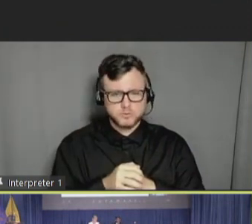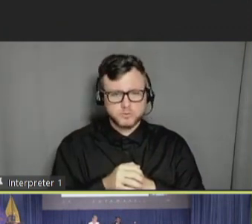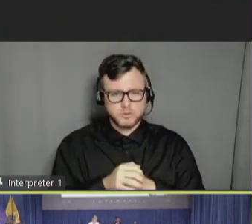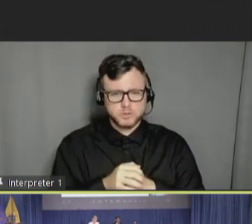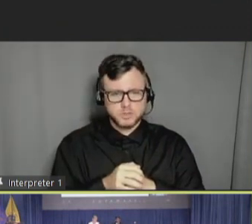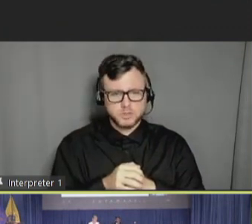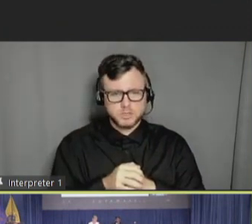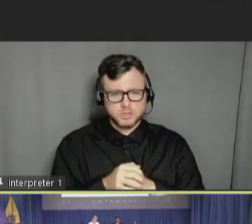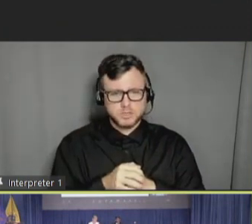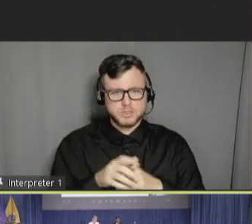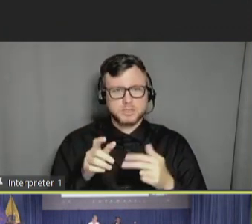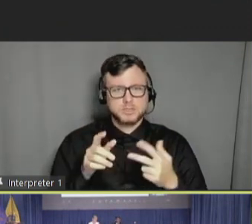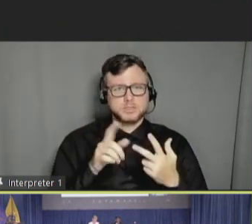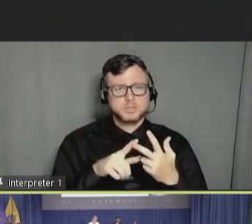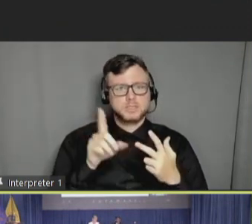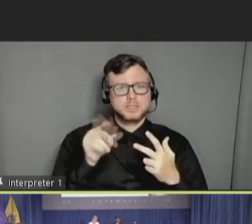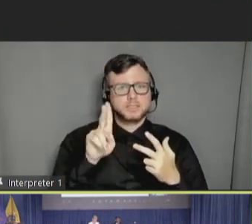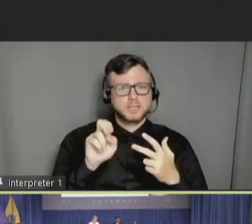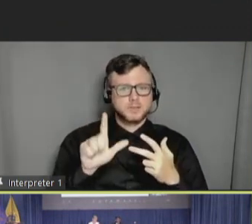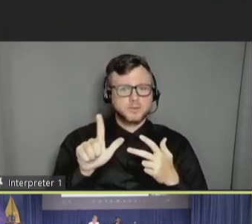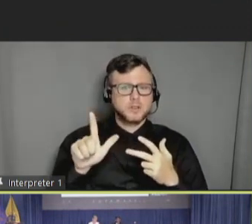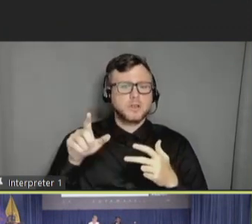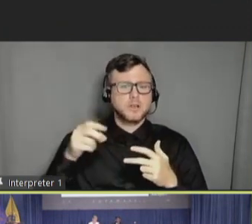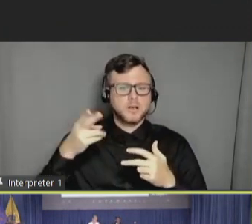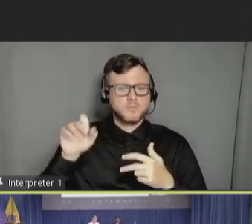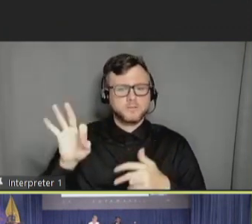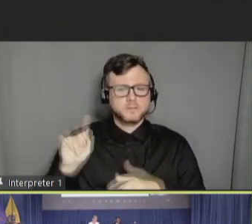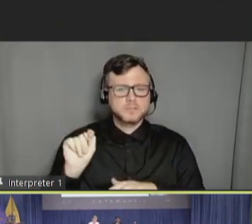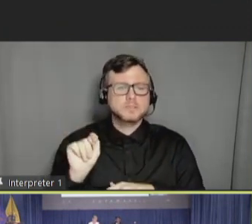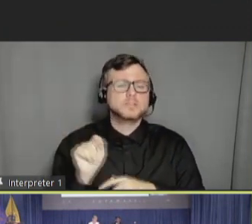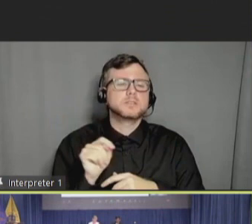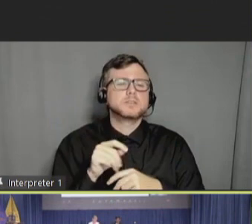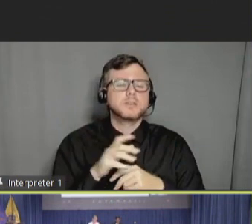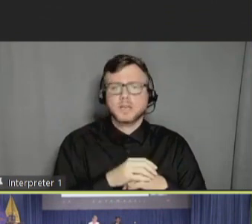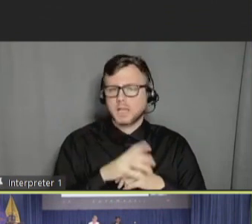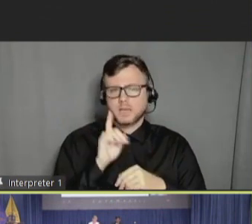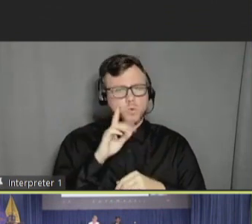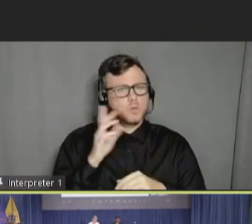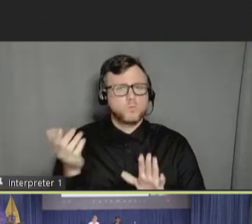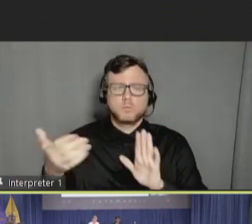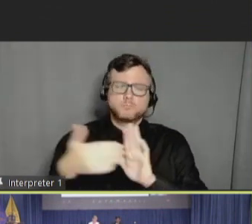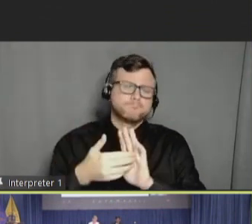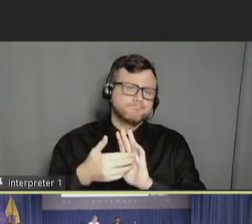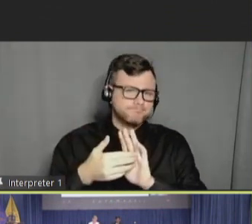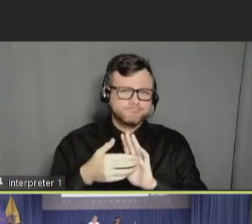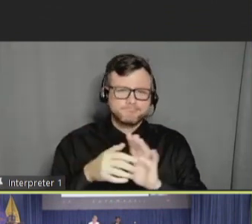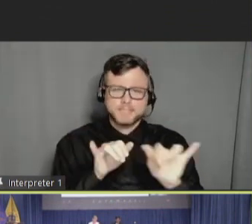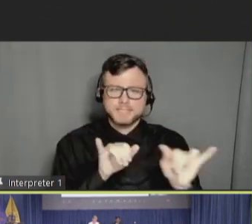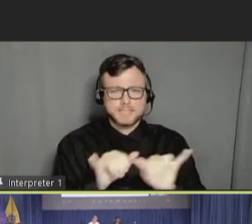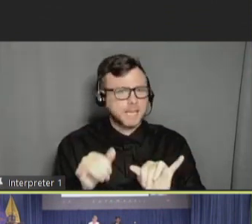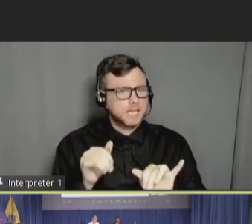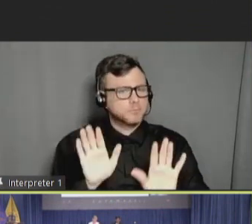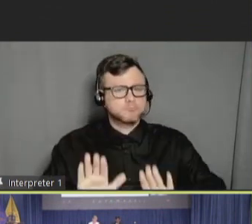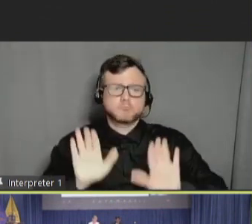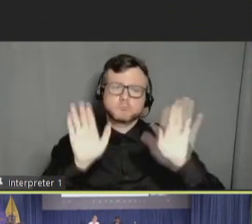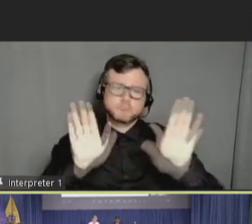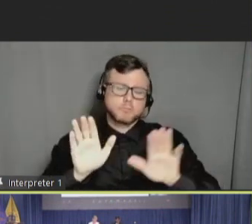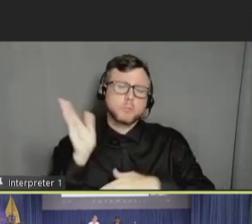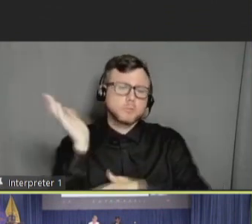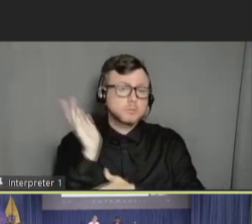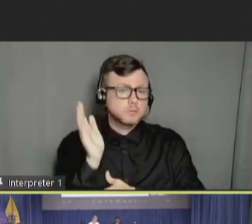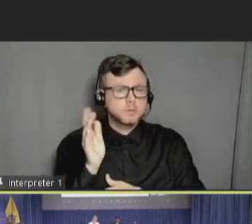Daniel Hoft: I'll just echo that great presentation is very important work,